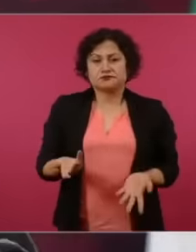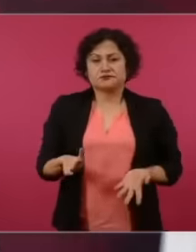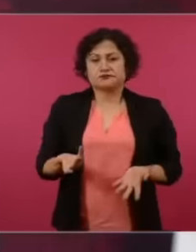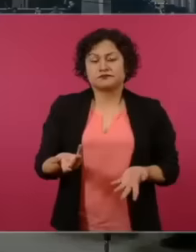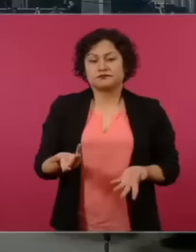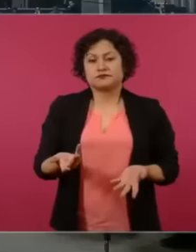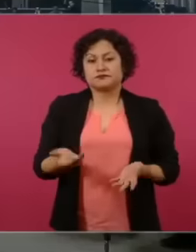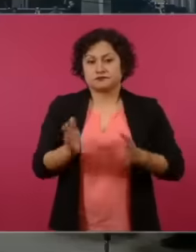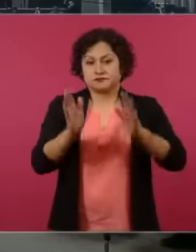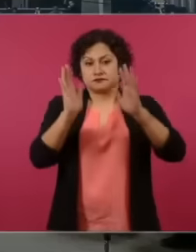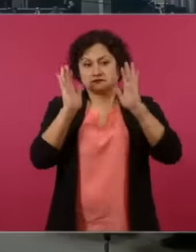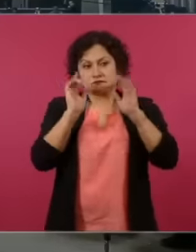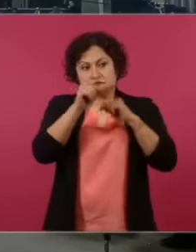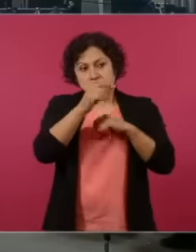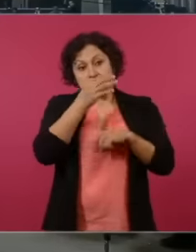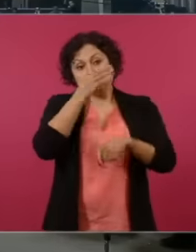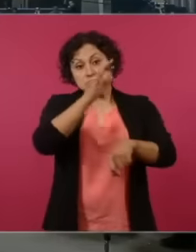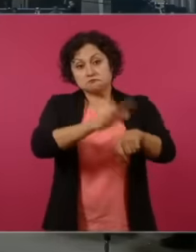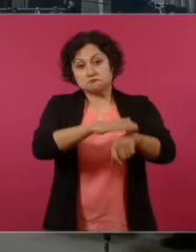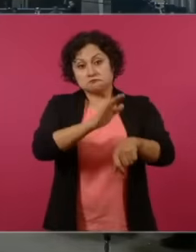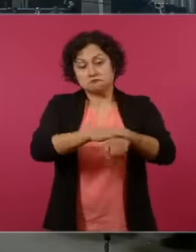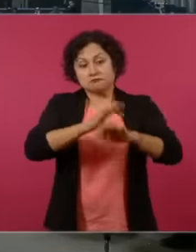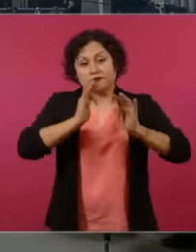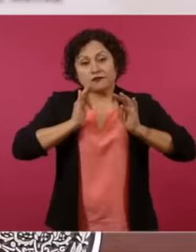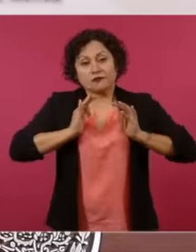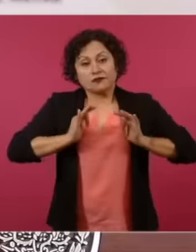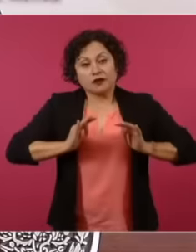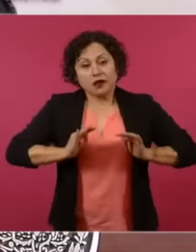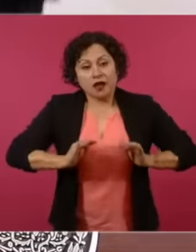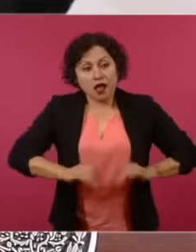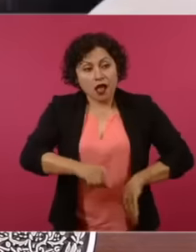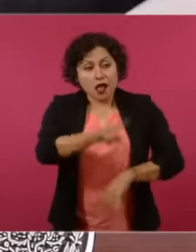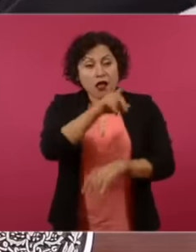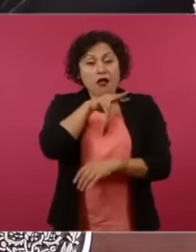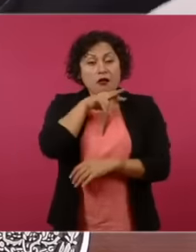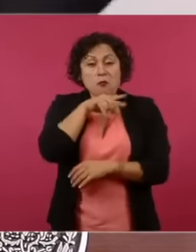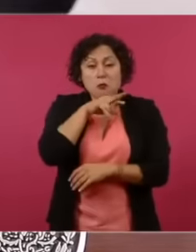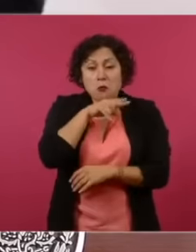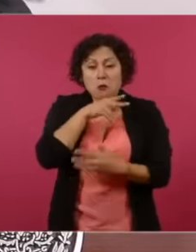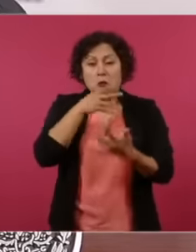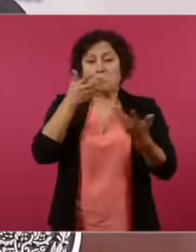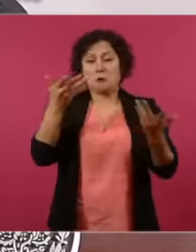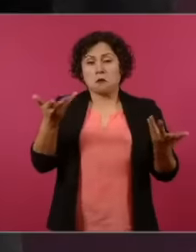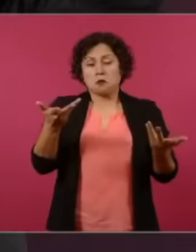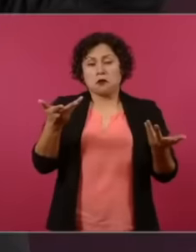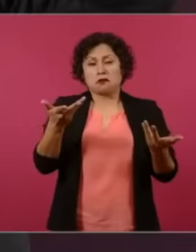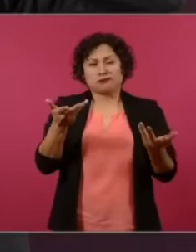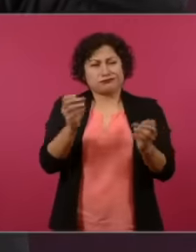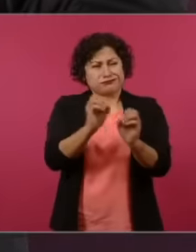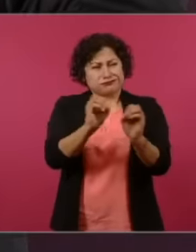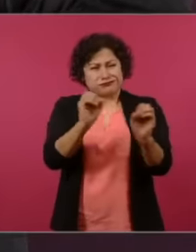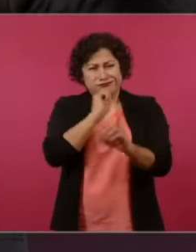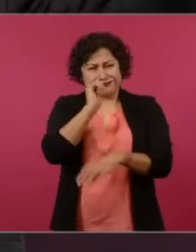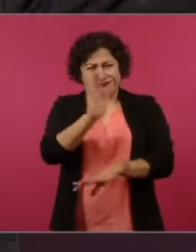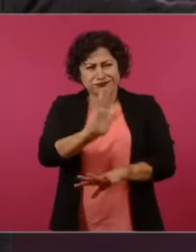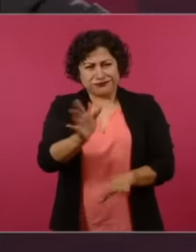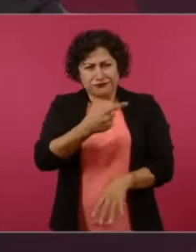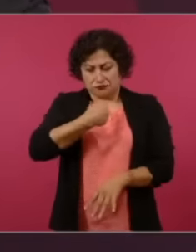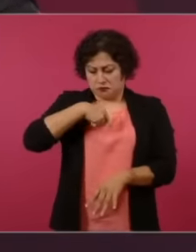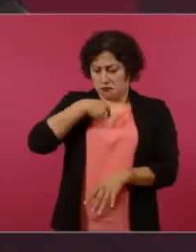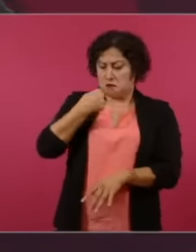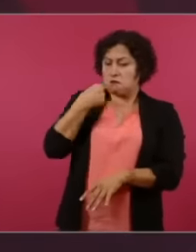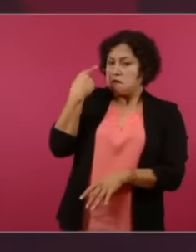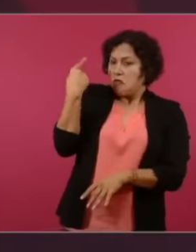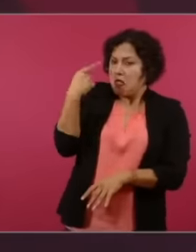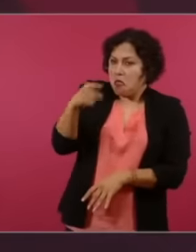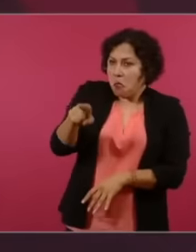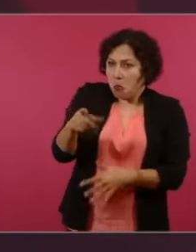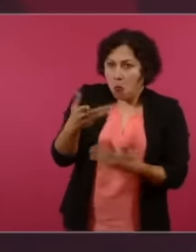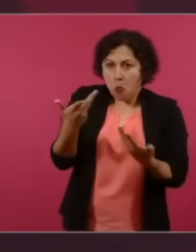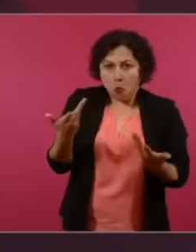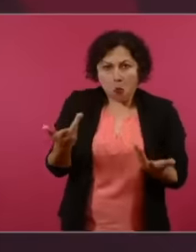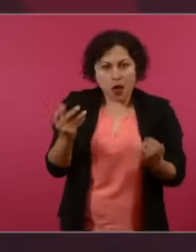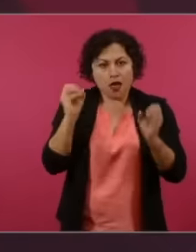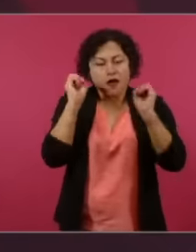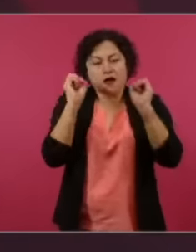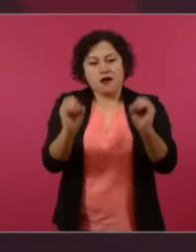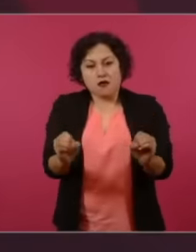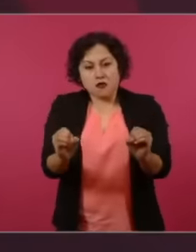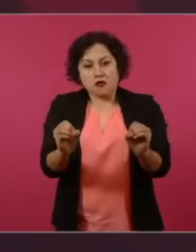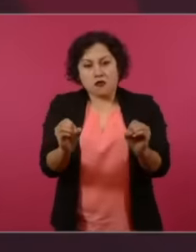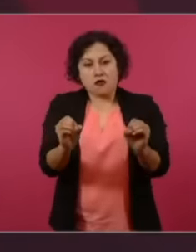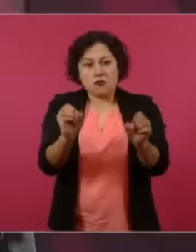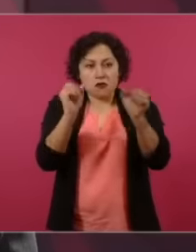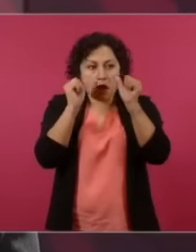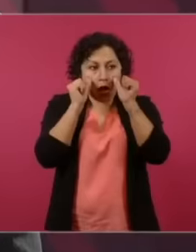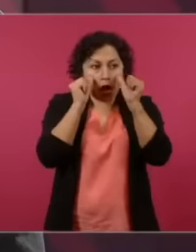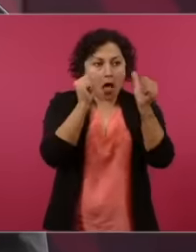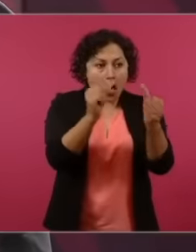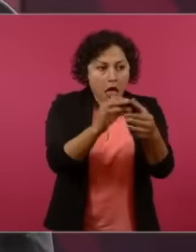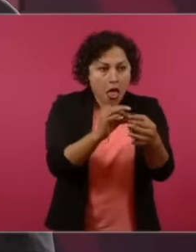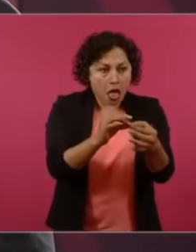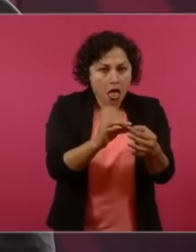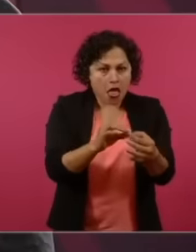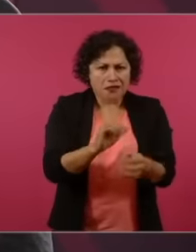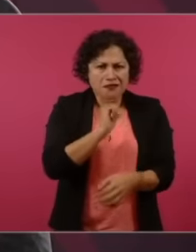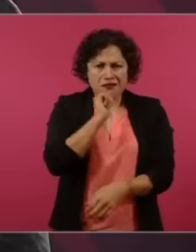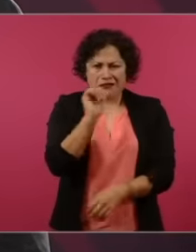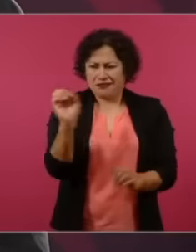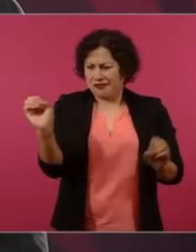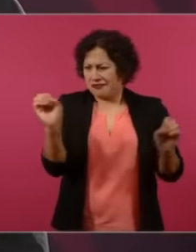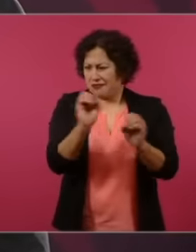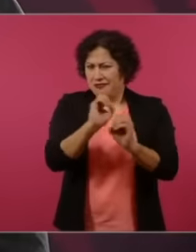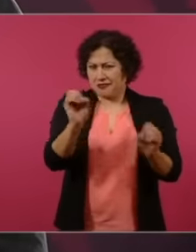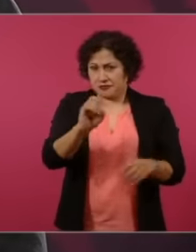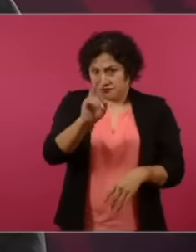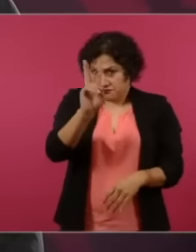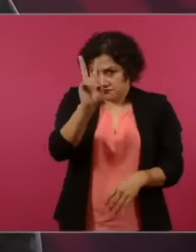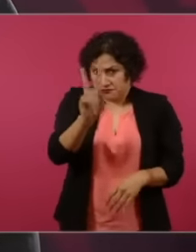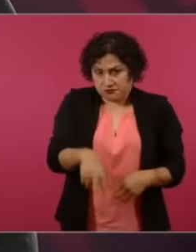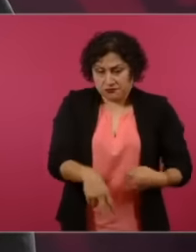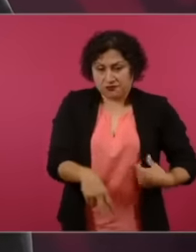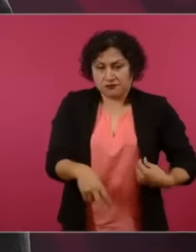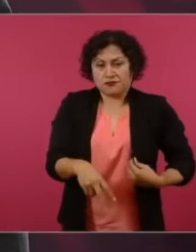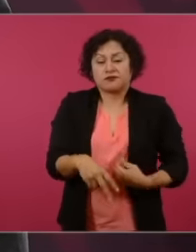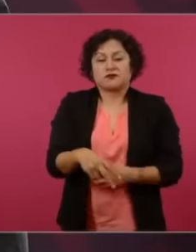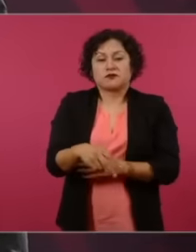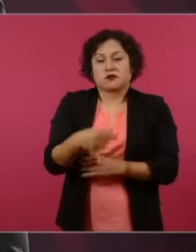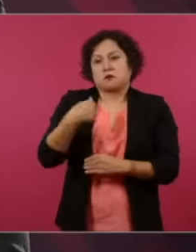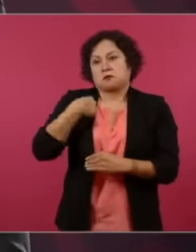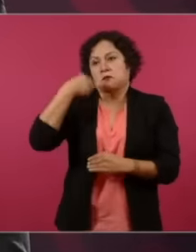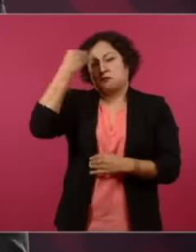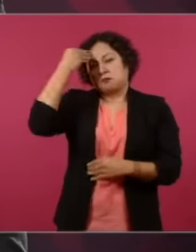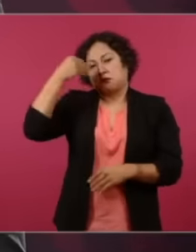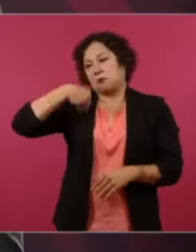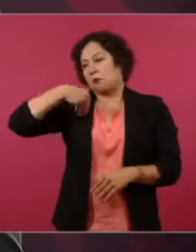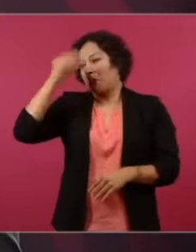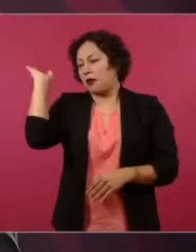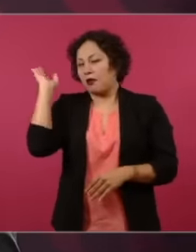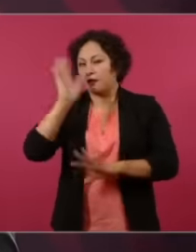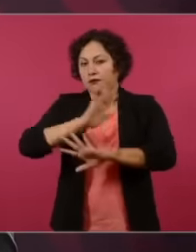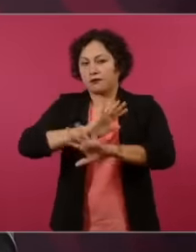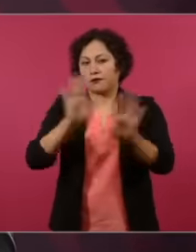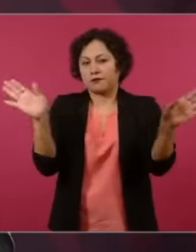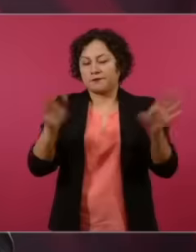at all. In other words, neither complaint nor this attention is already there, I forgot,